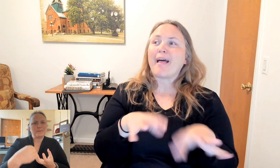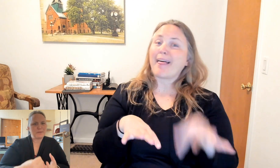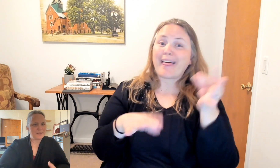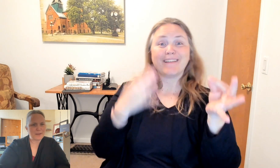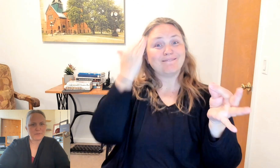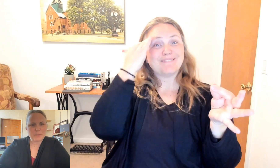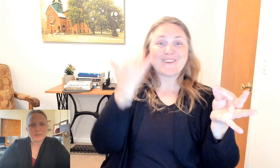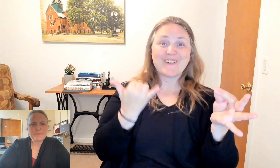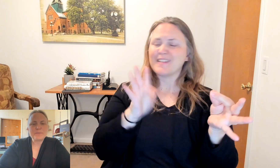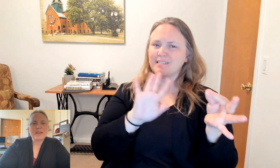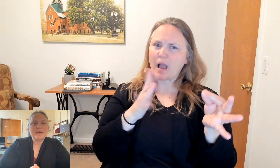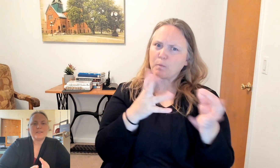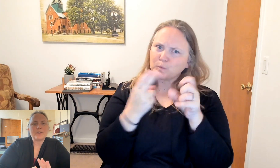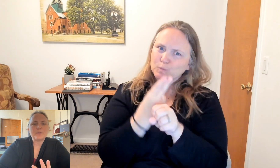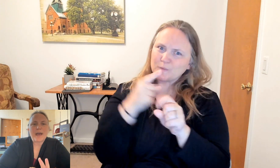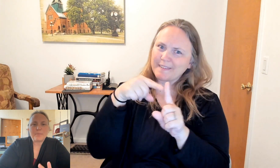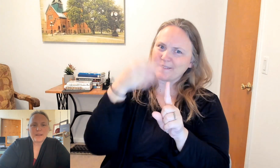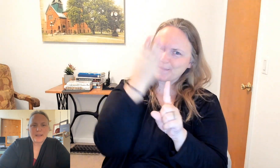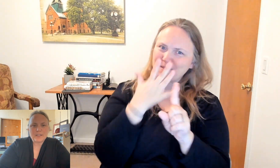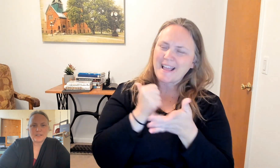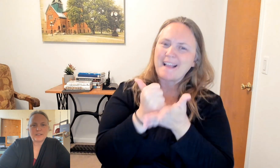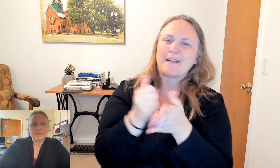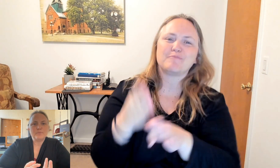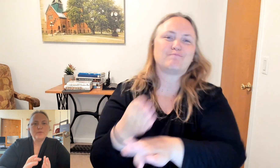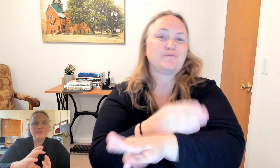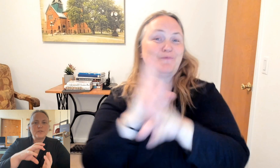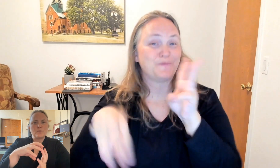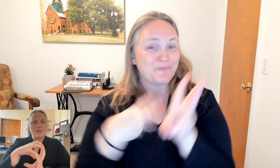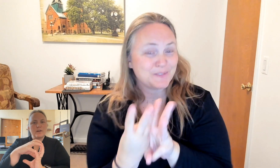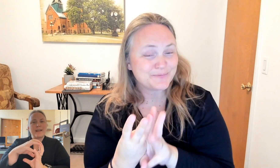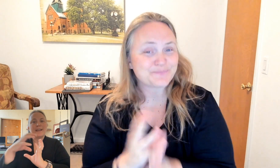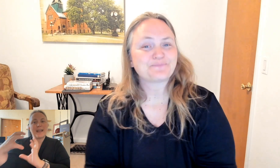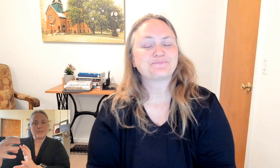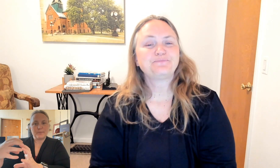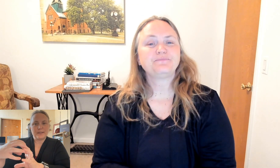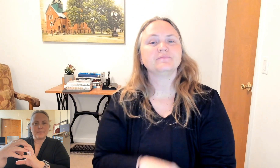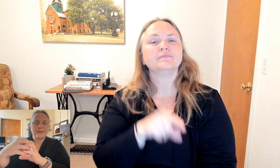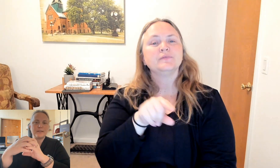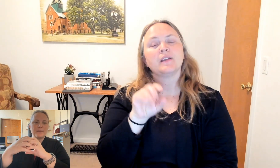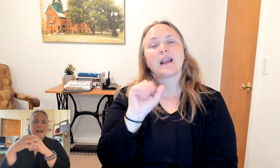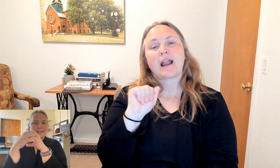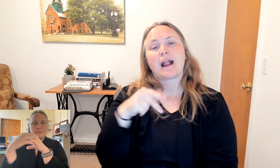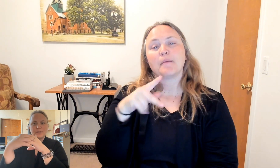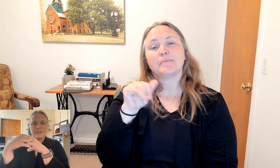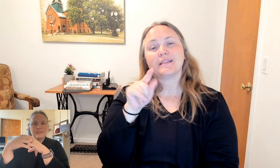something with that information. So the application moves toward engagement because we ask questions